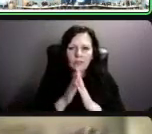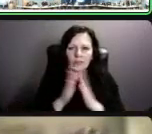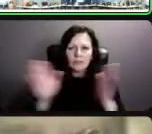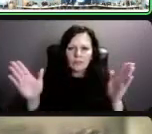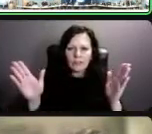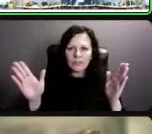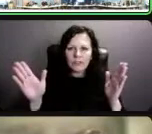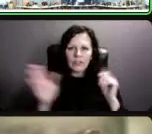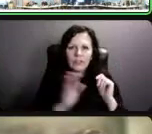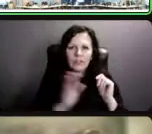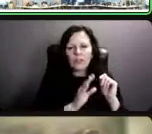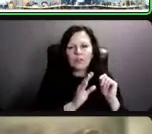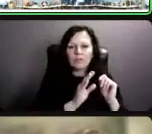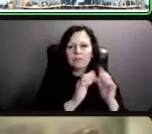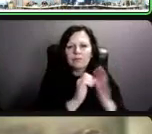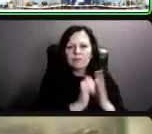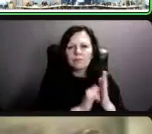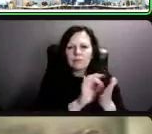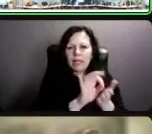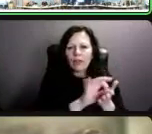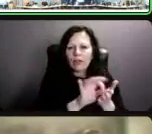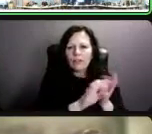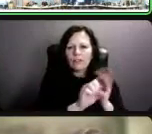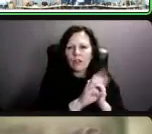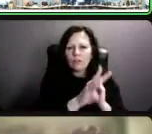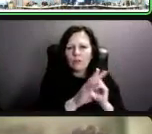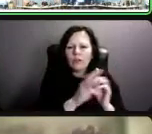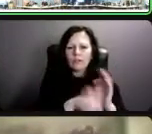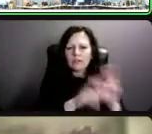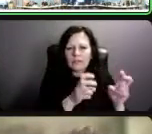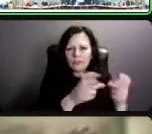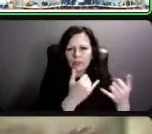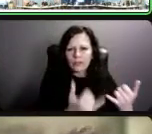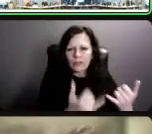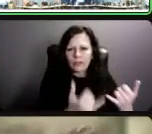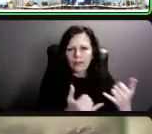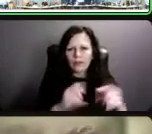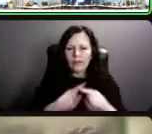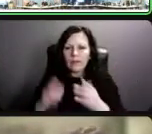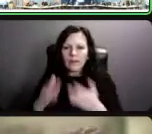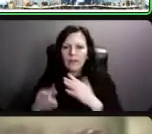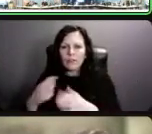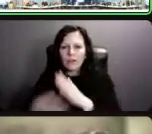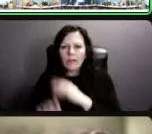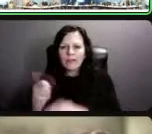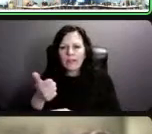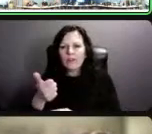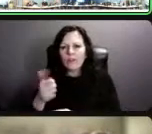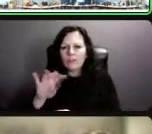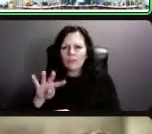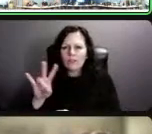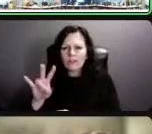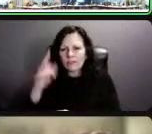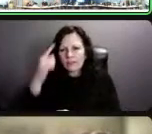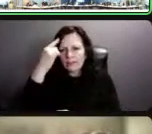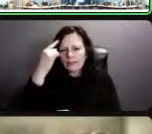DOLLARS.